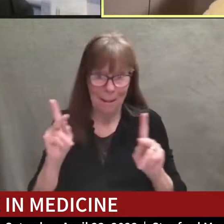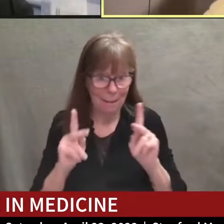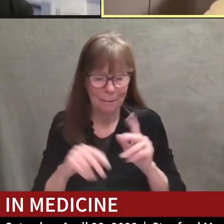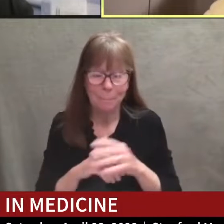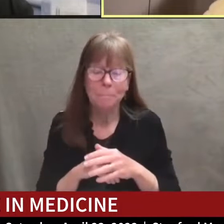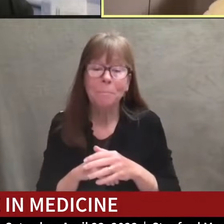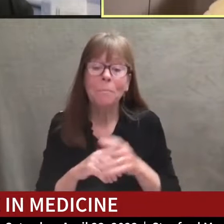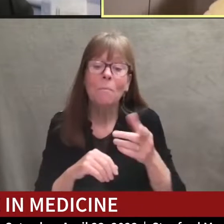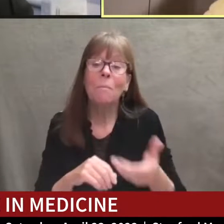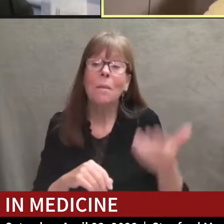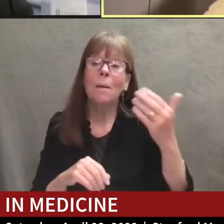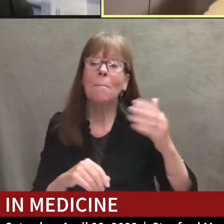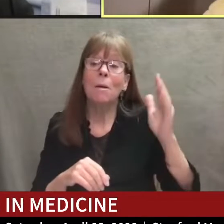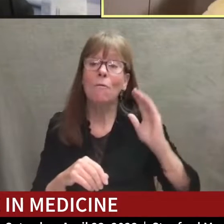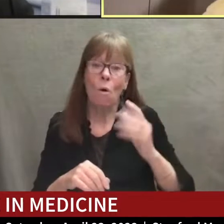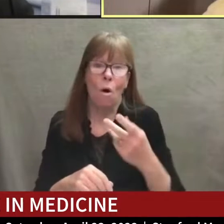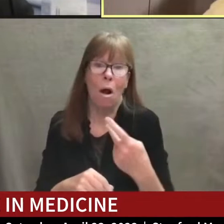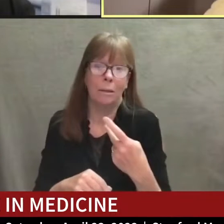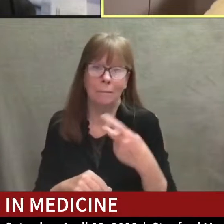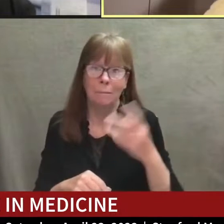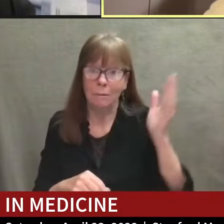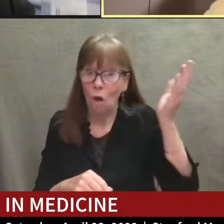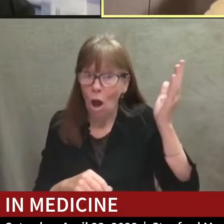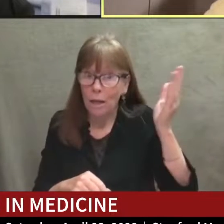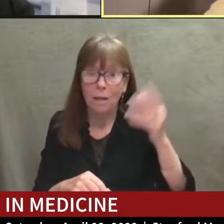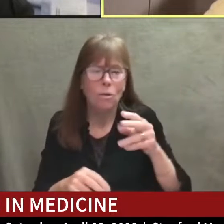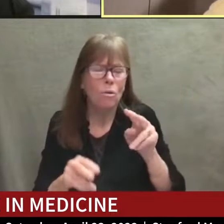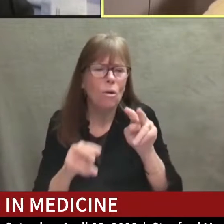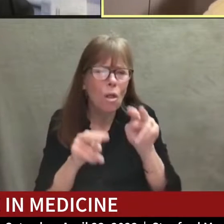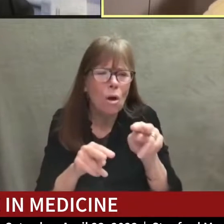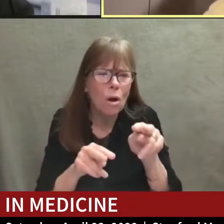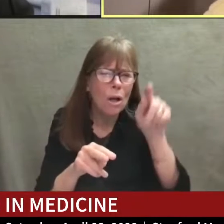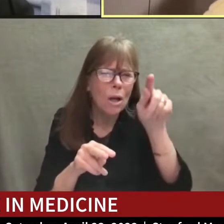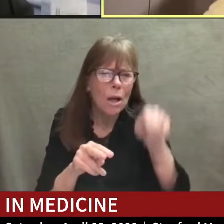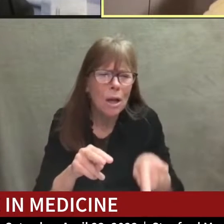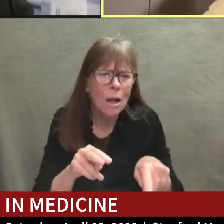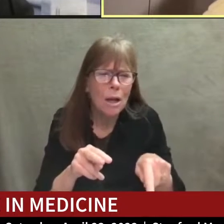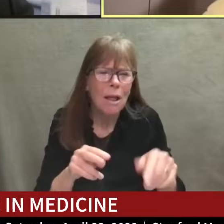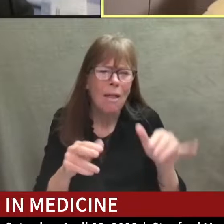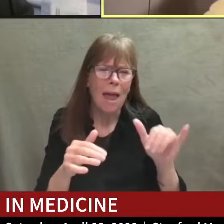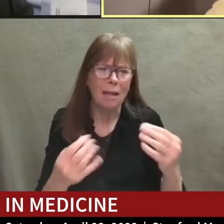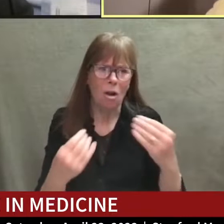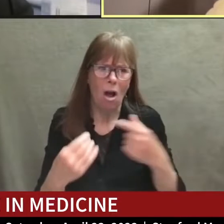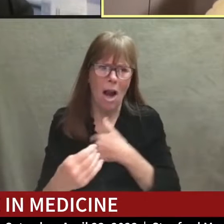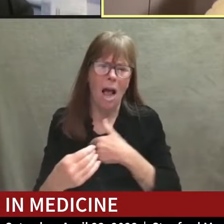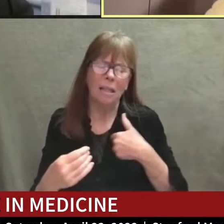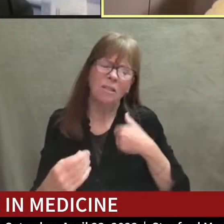before our talk apparently, you know, also reflects that, right? That there's